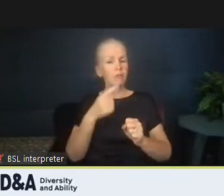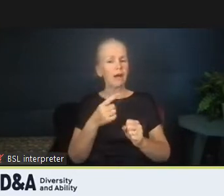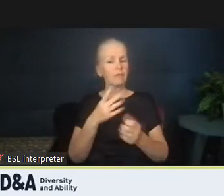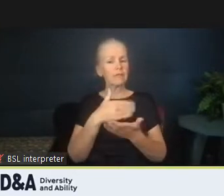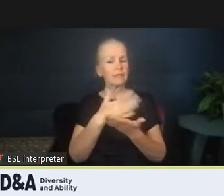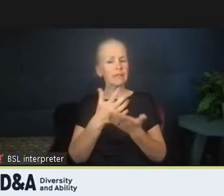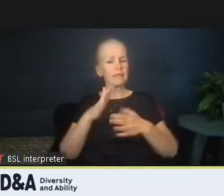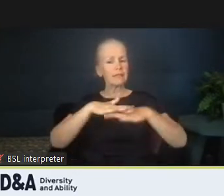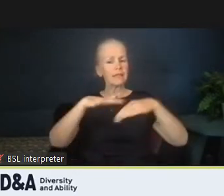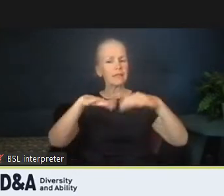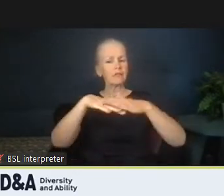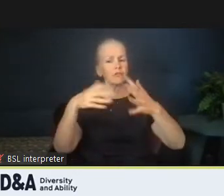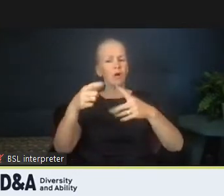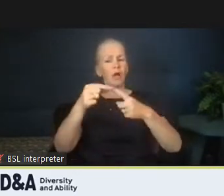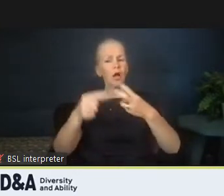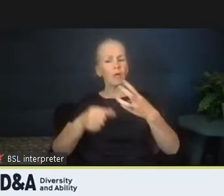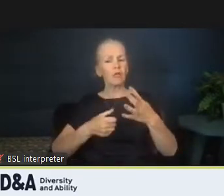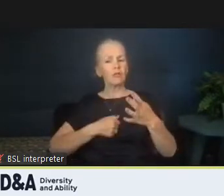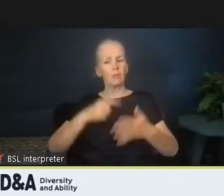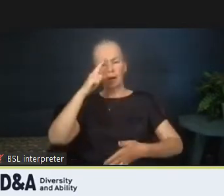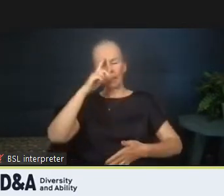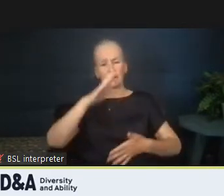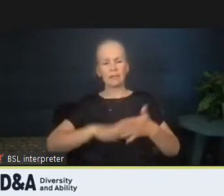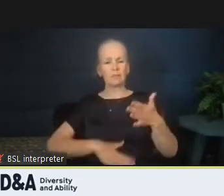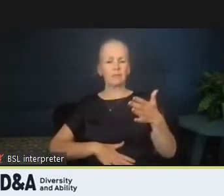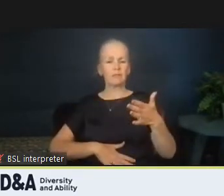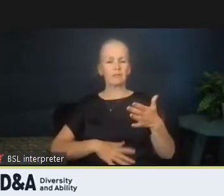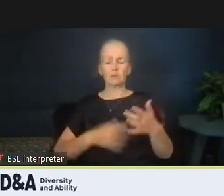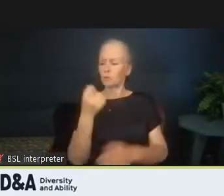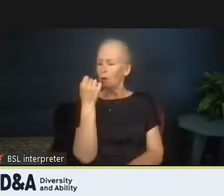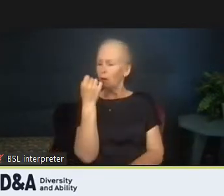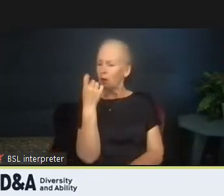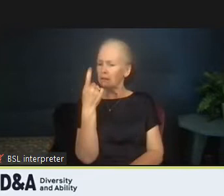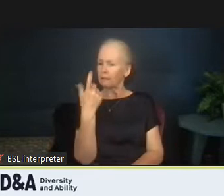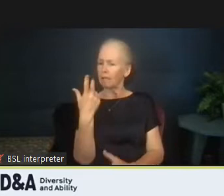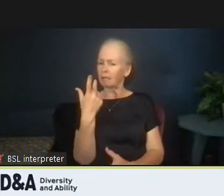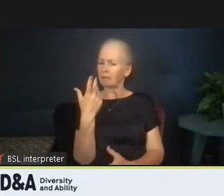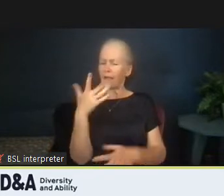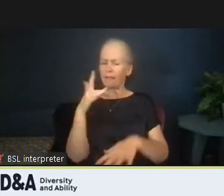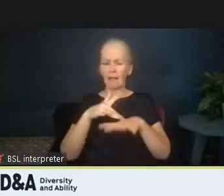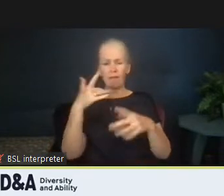approach to my experiences and understanding how they intersect, if they do or don't intersect,